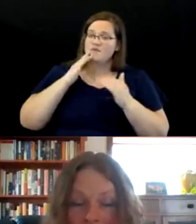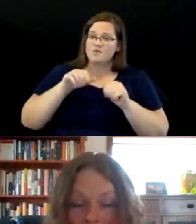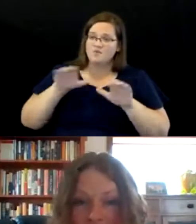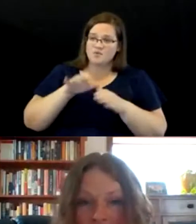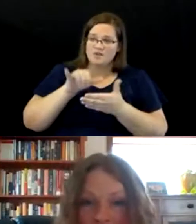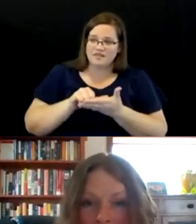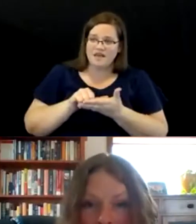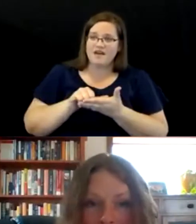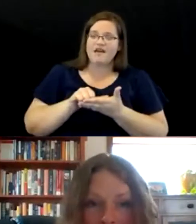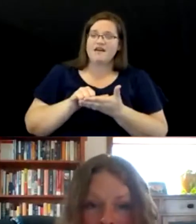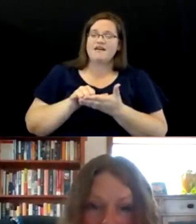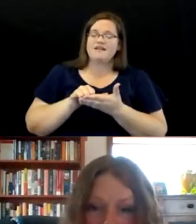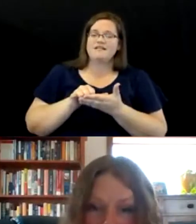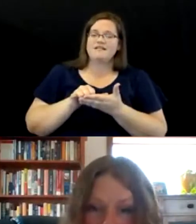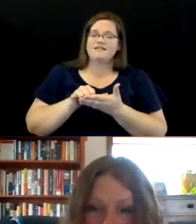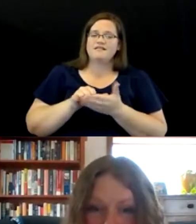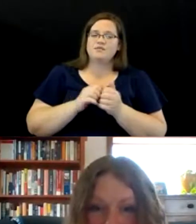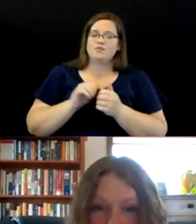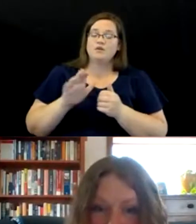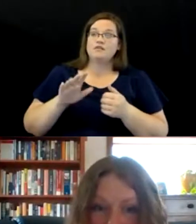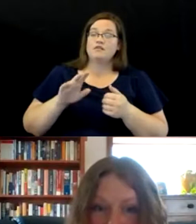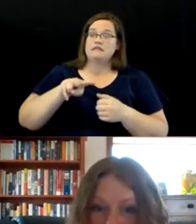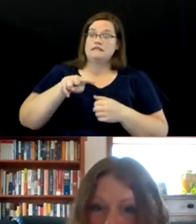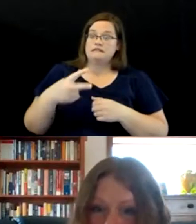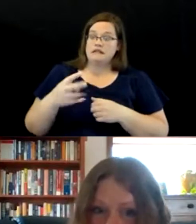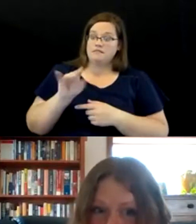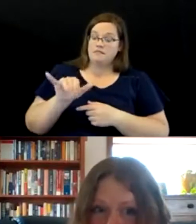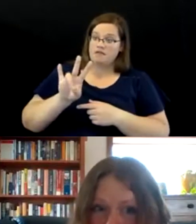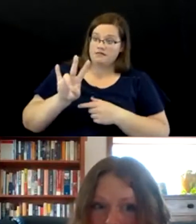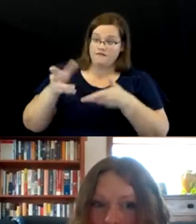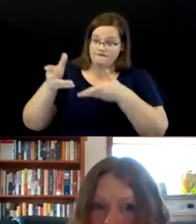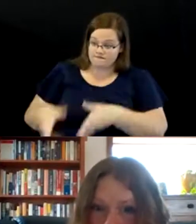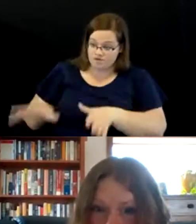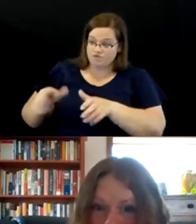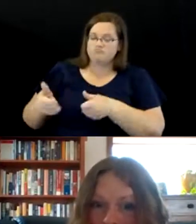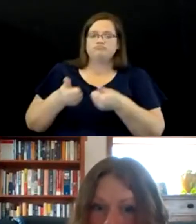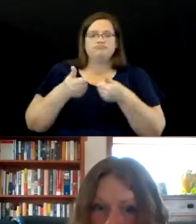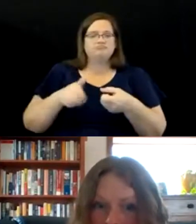your second vaccine coming up on May 7th, you'll be fully vaccinated by